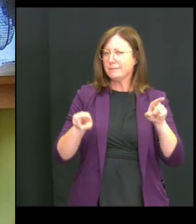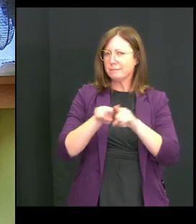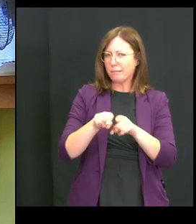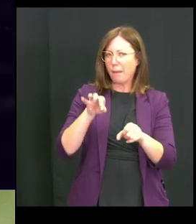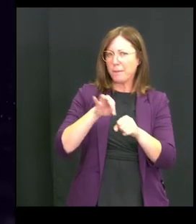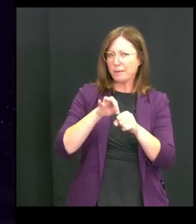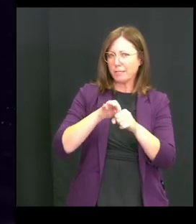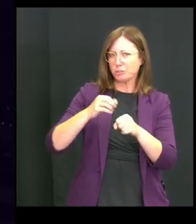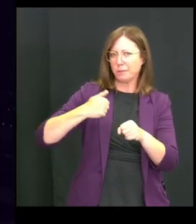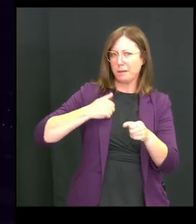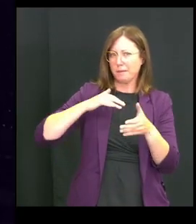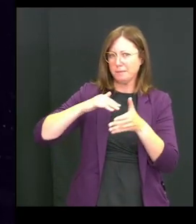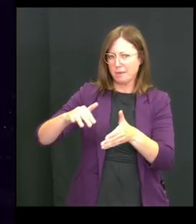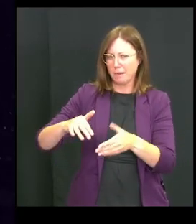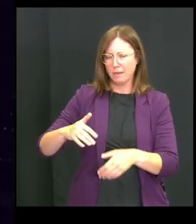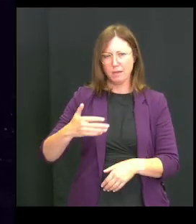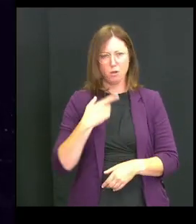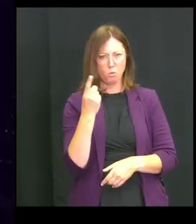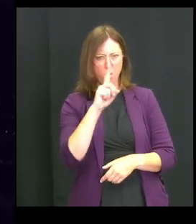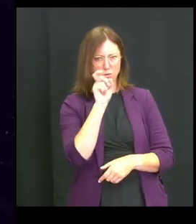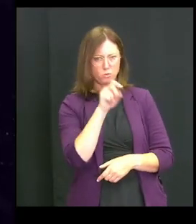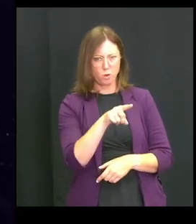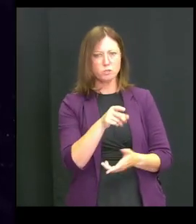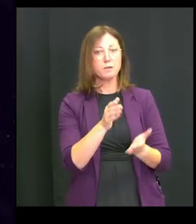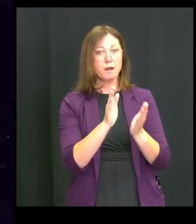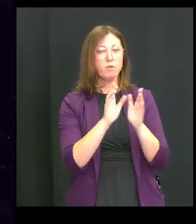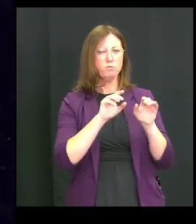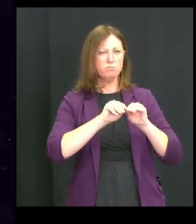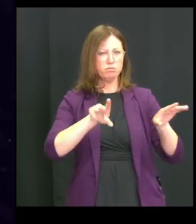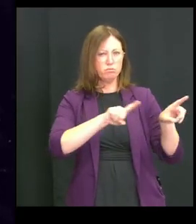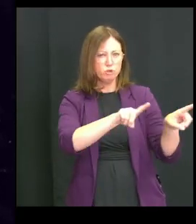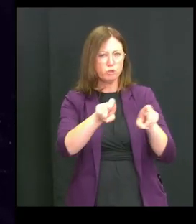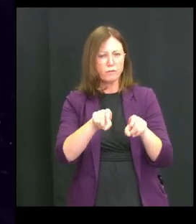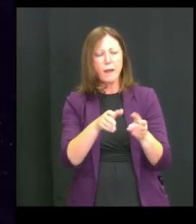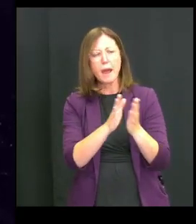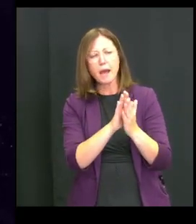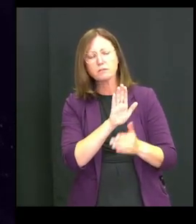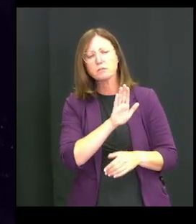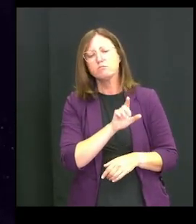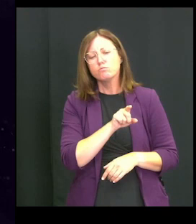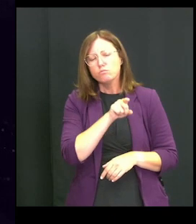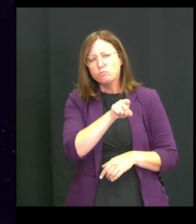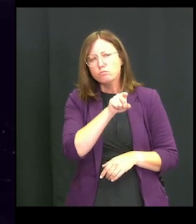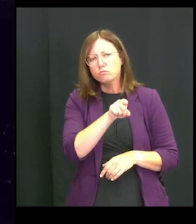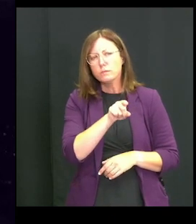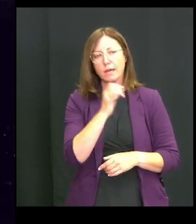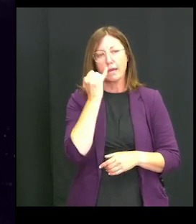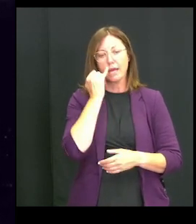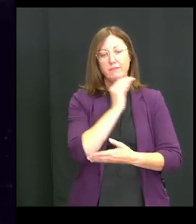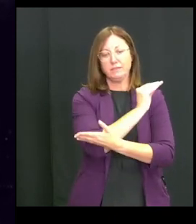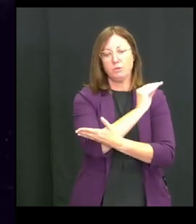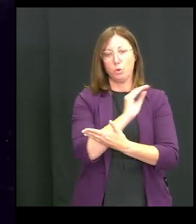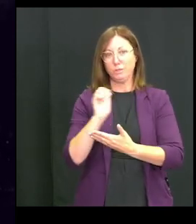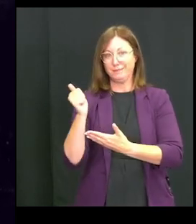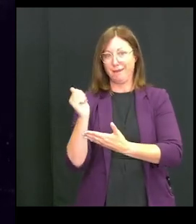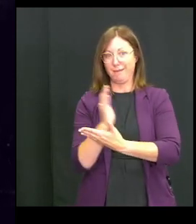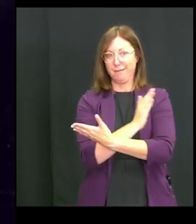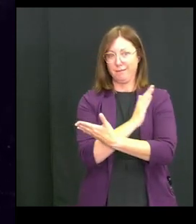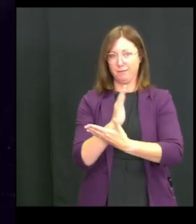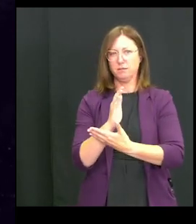Here I use a question that asks our survey respondents where they would place themselves on a zero to 10 scale from left to right.